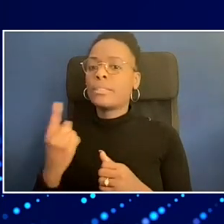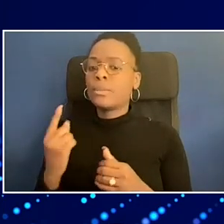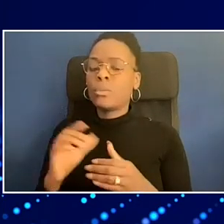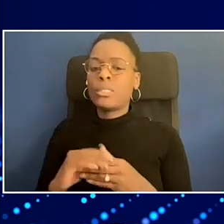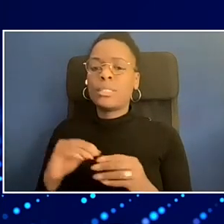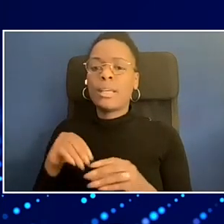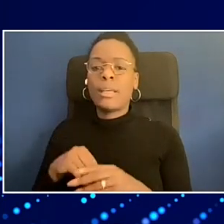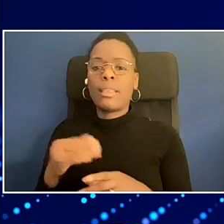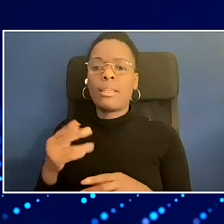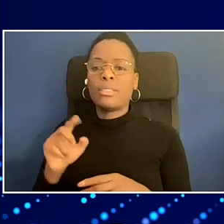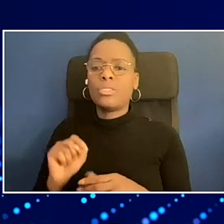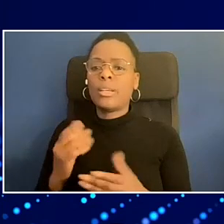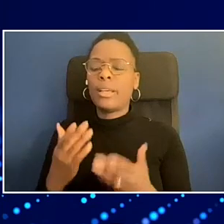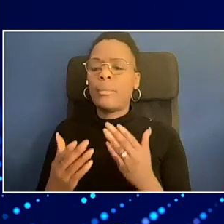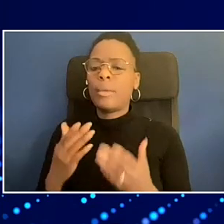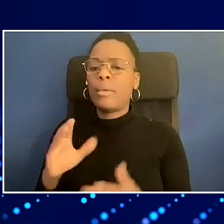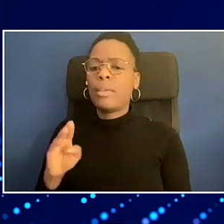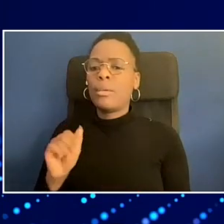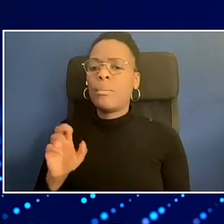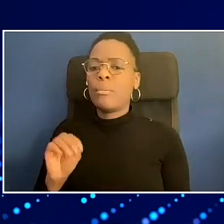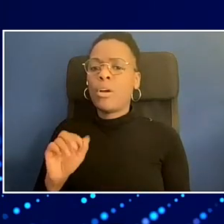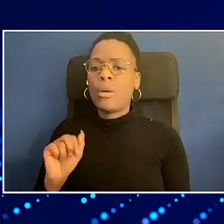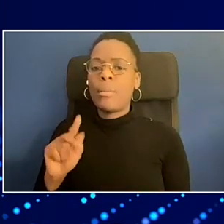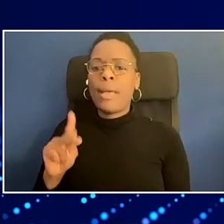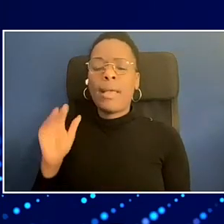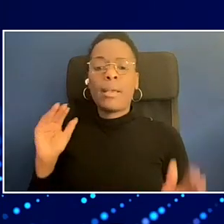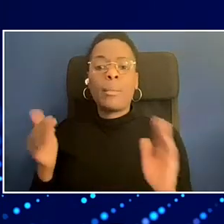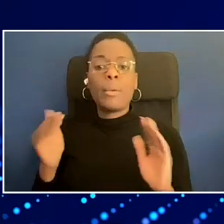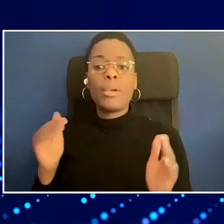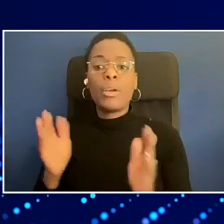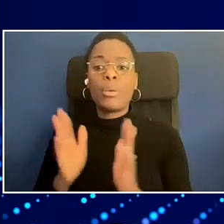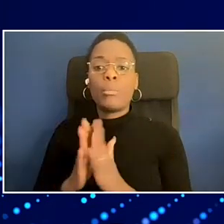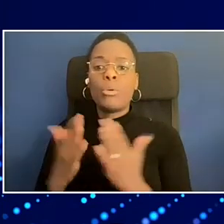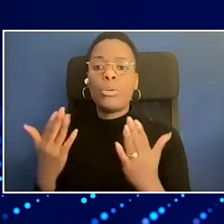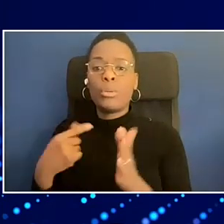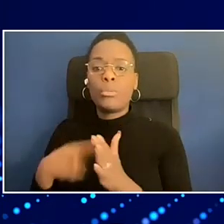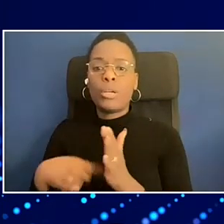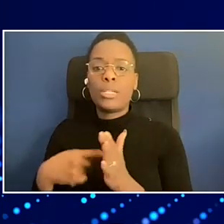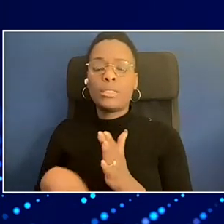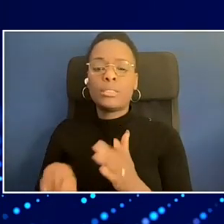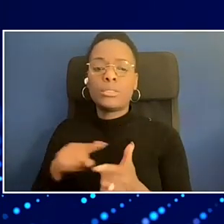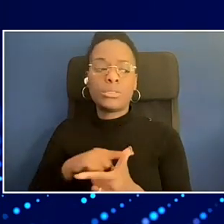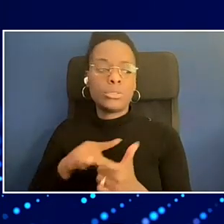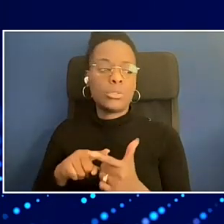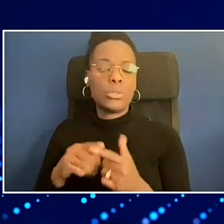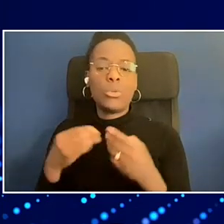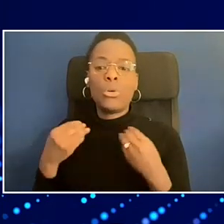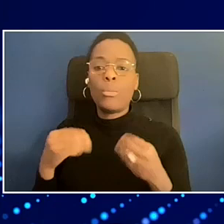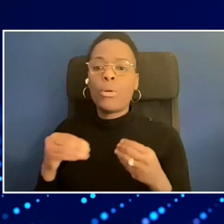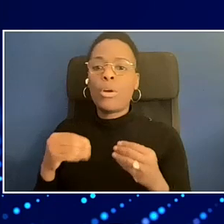maybe, that comparing book prices to market rates is not effective, because